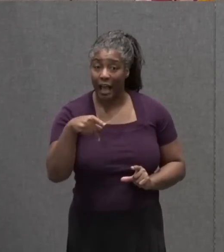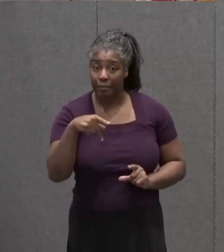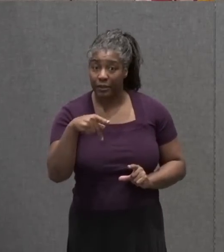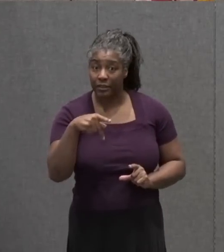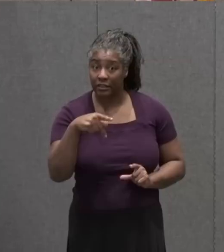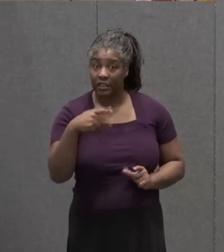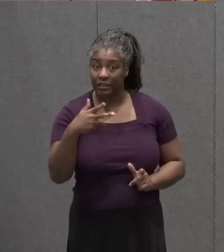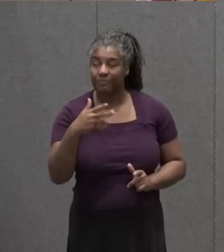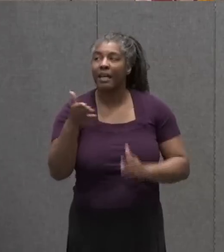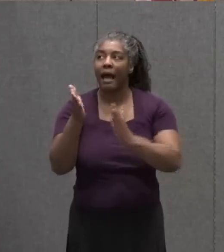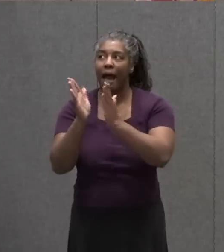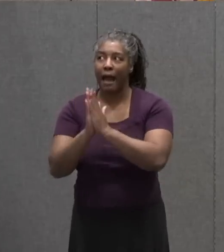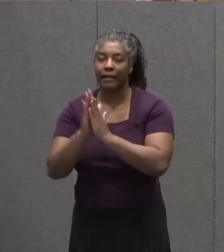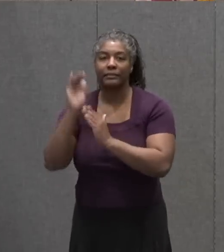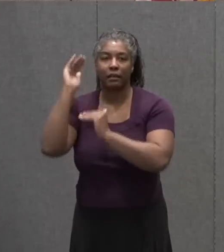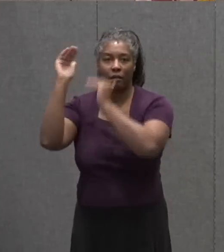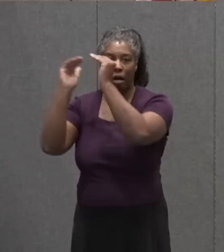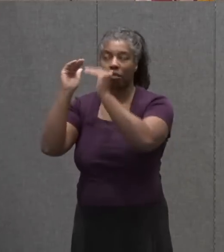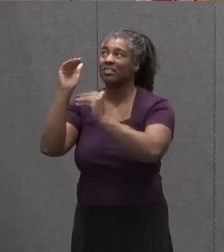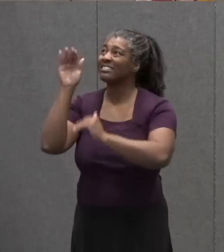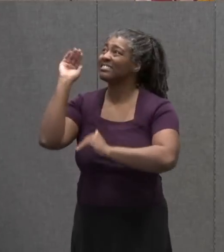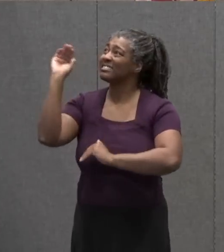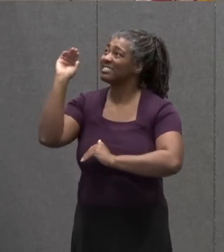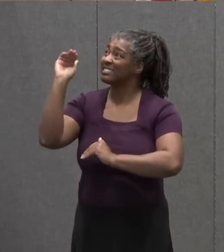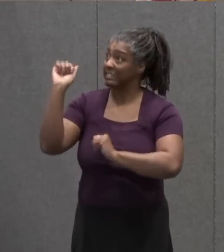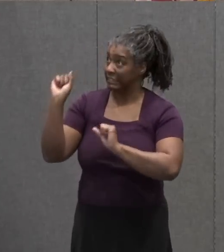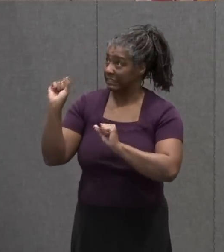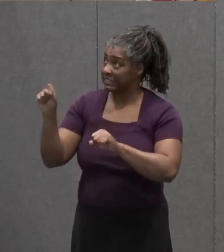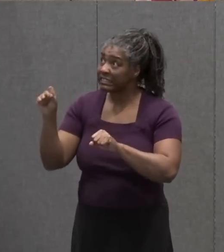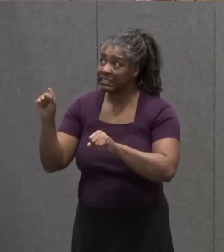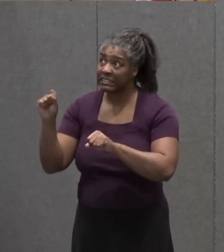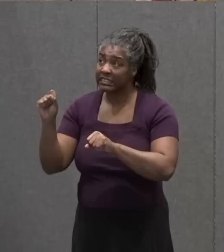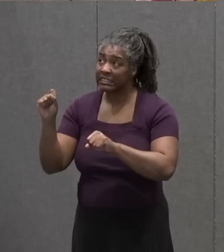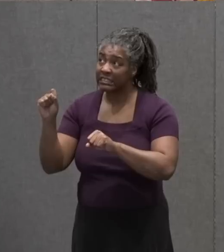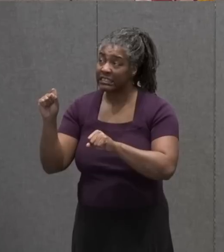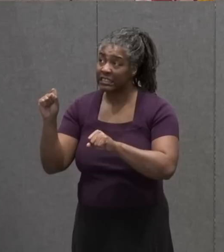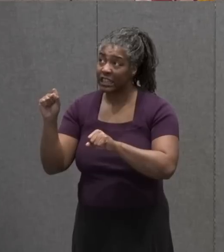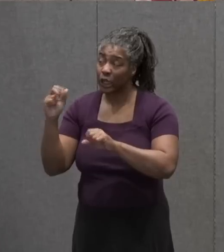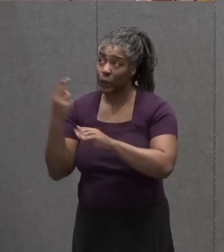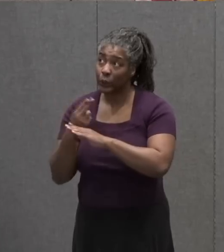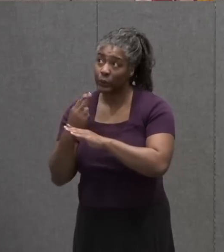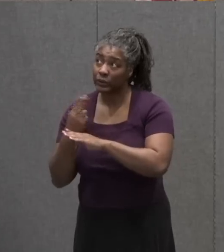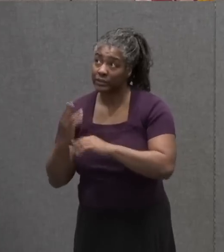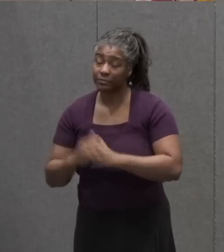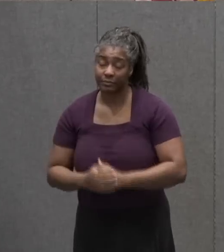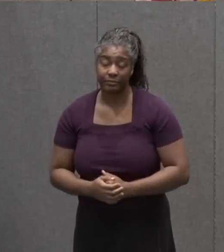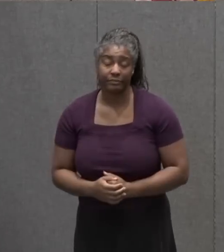then you wanna make sure that you are going to places where you know people